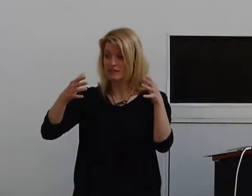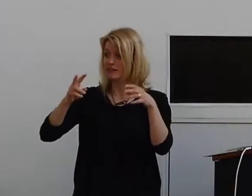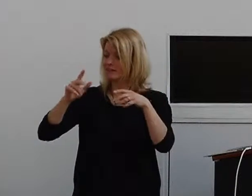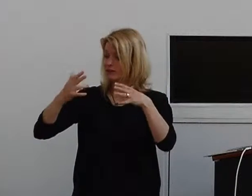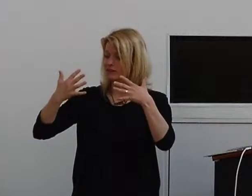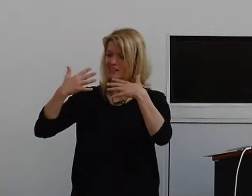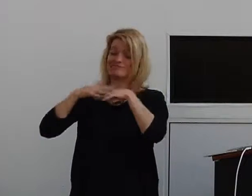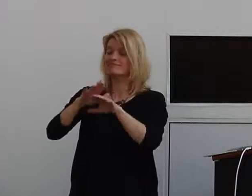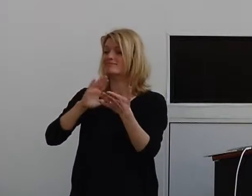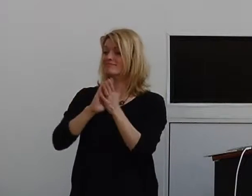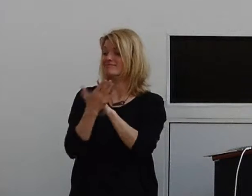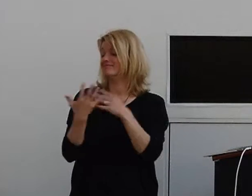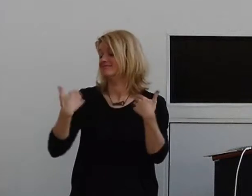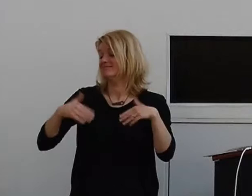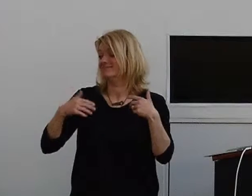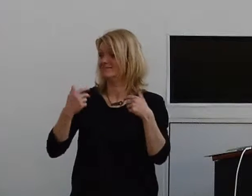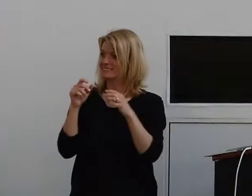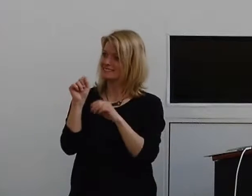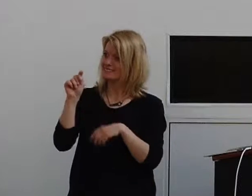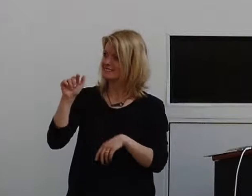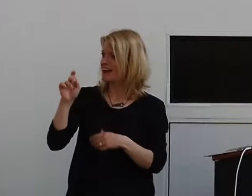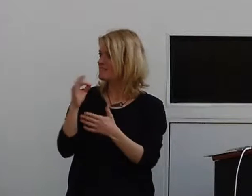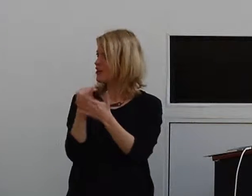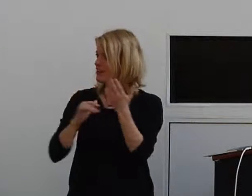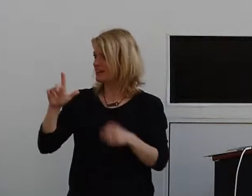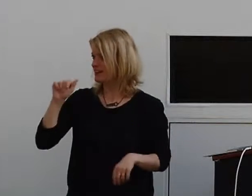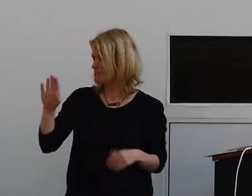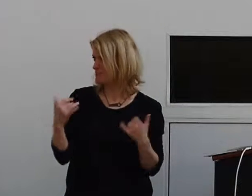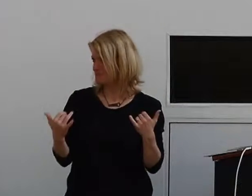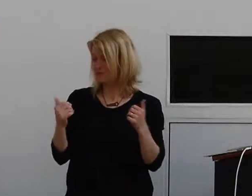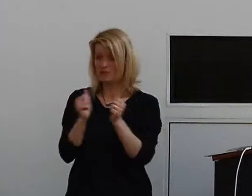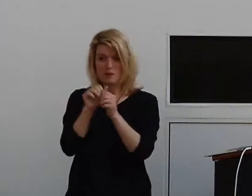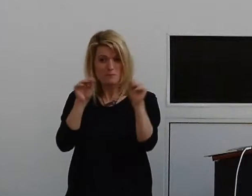into what we now have. A state-of-the-art lab, with a motion capture system